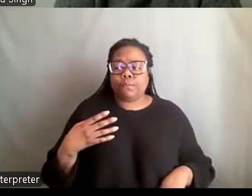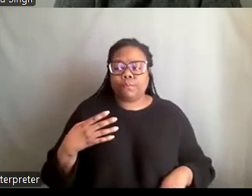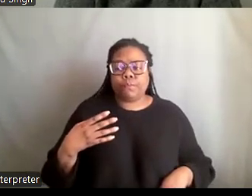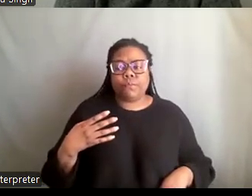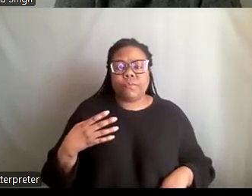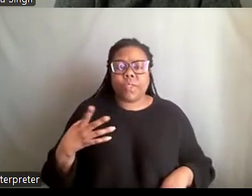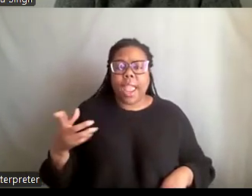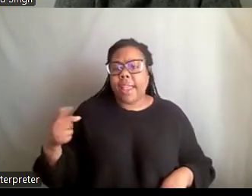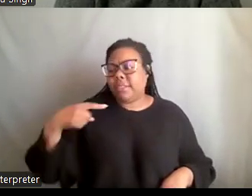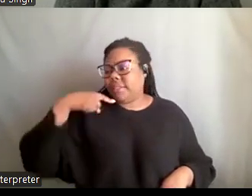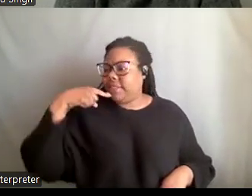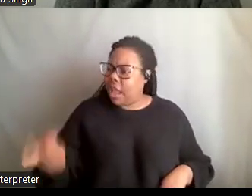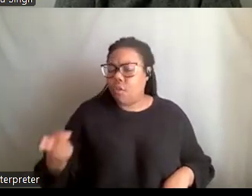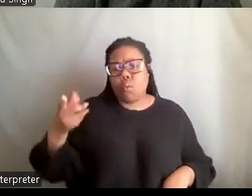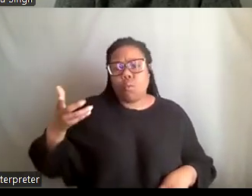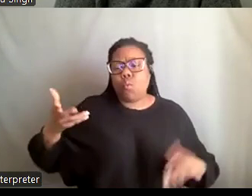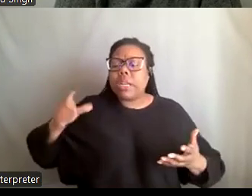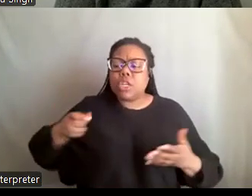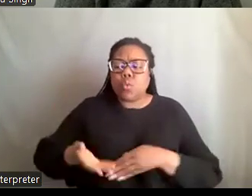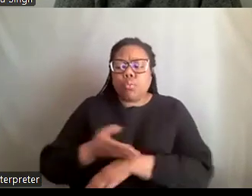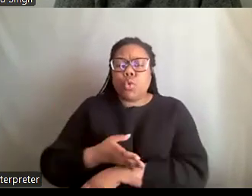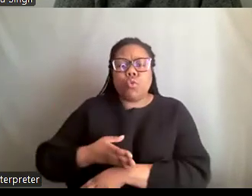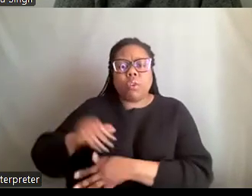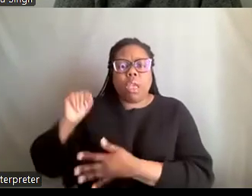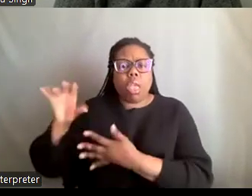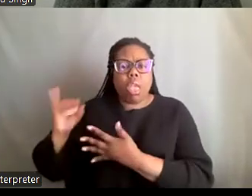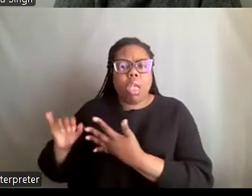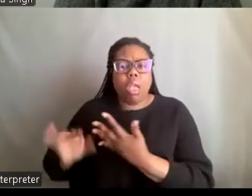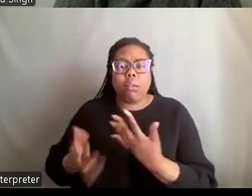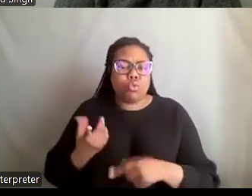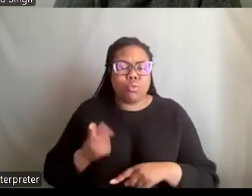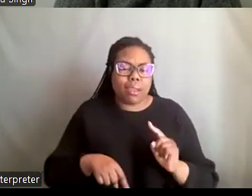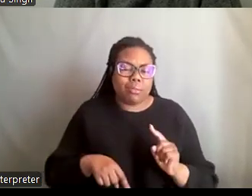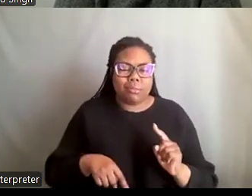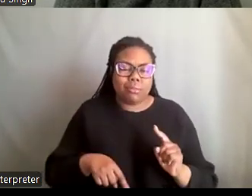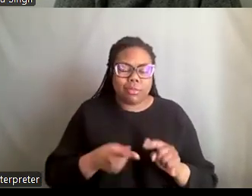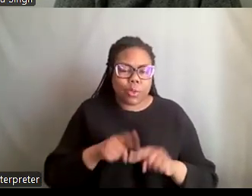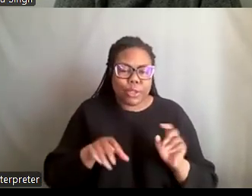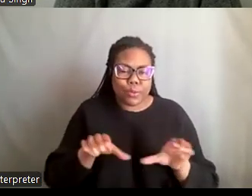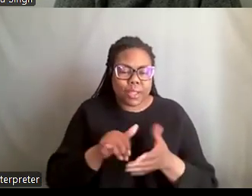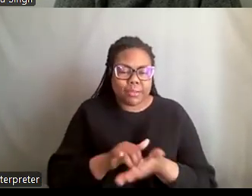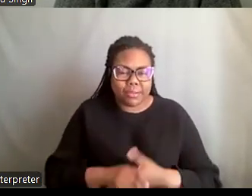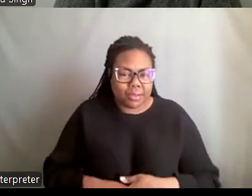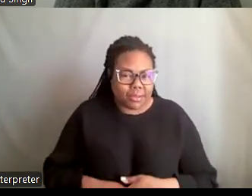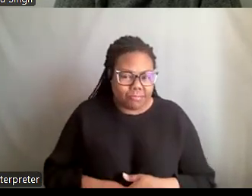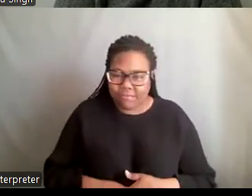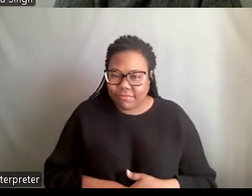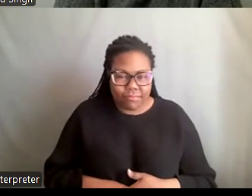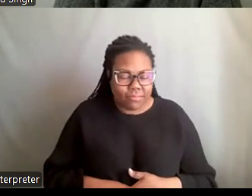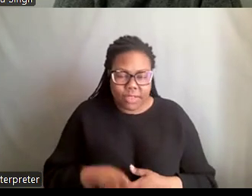and dictate to them what they going to work on, okay? You